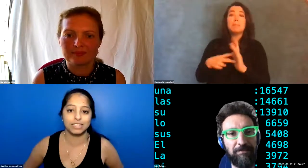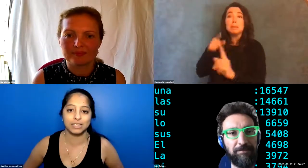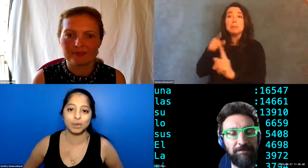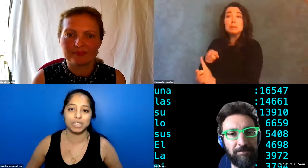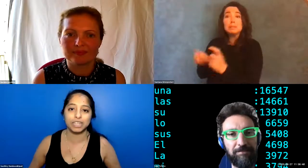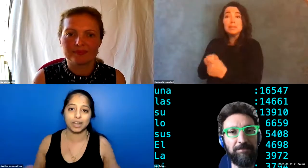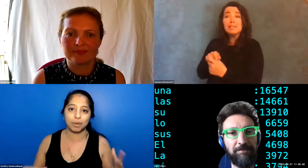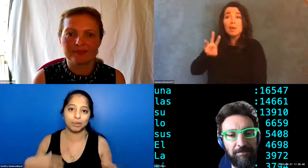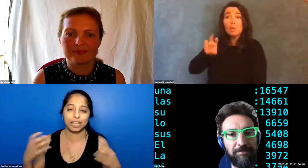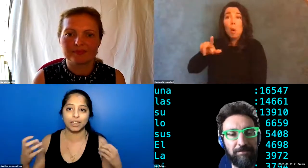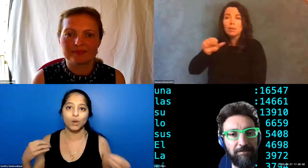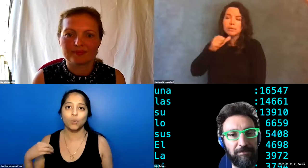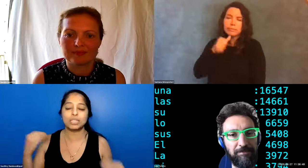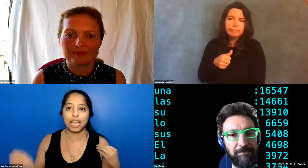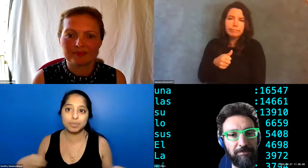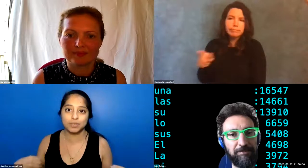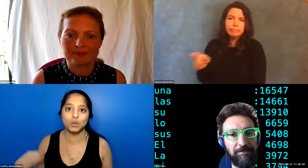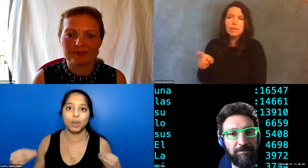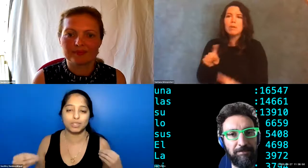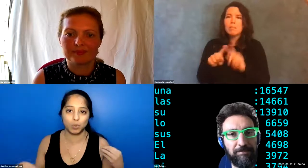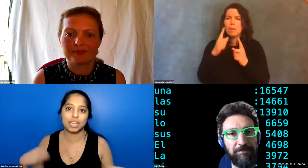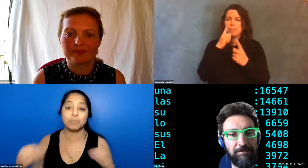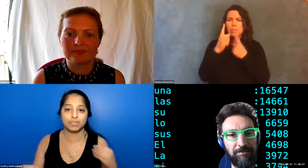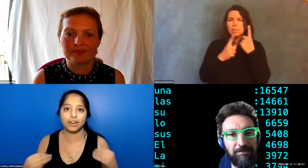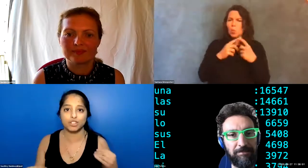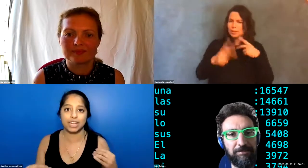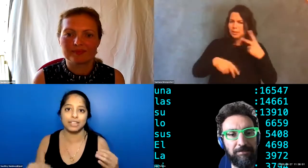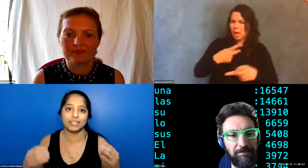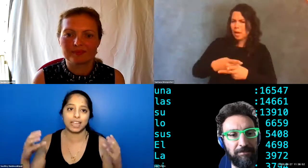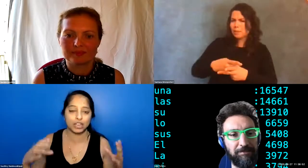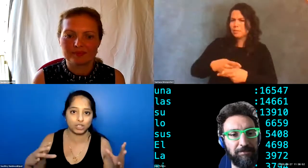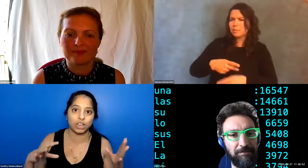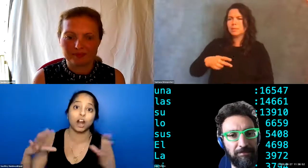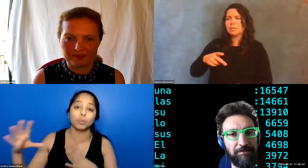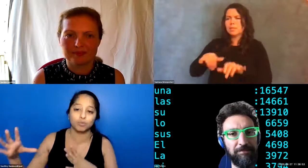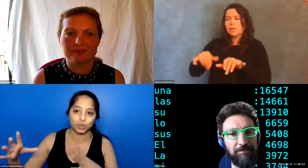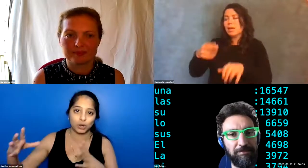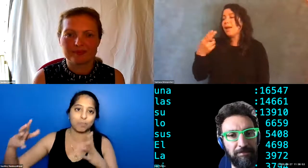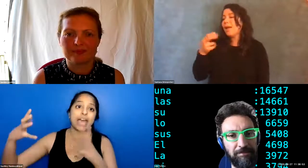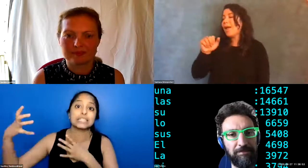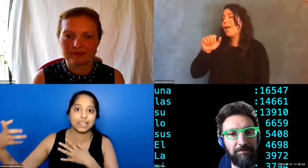So I'm thinking about what types of noise or what types of ideas harmful are masking